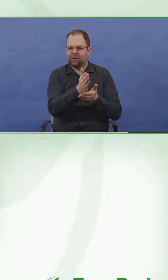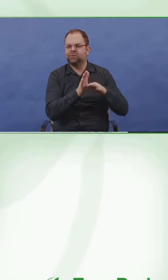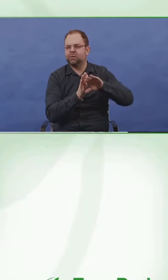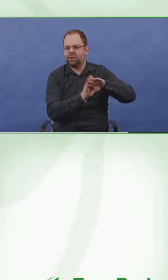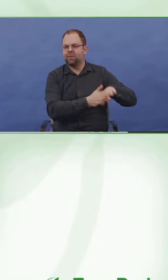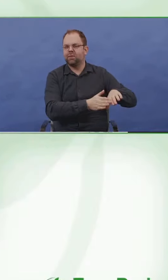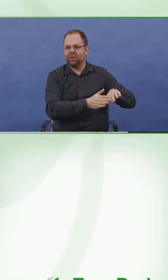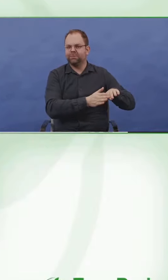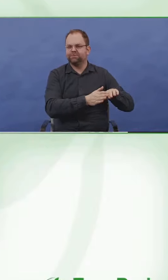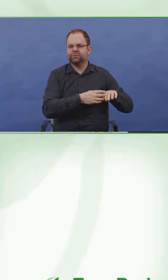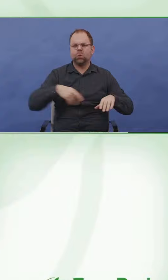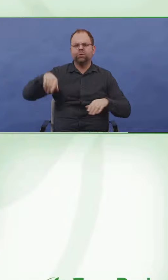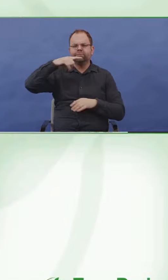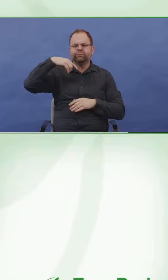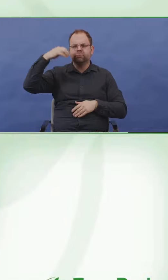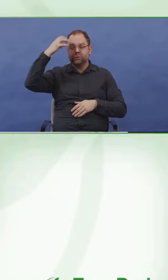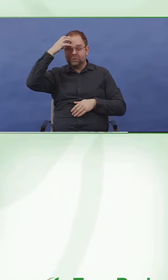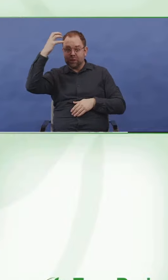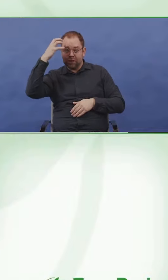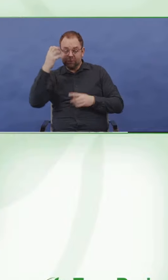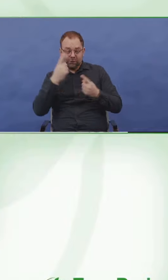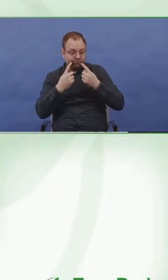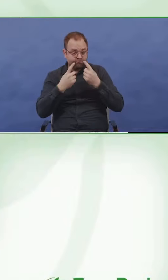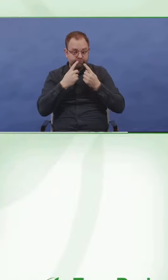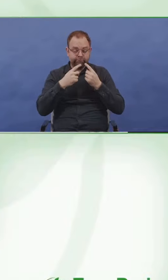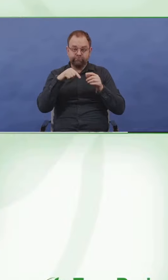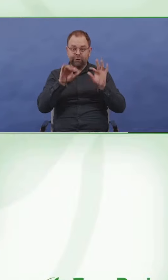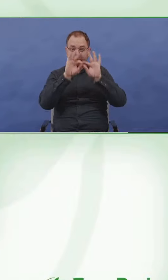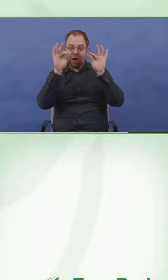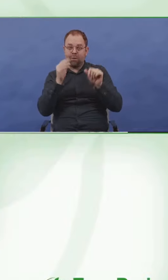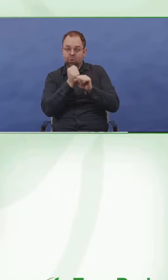by the CPD needs to be properly reflected in care debates,